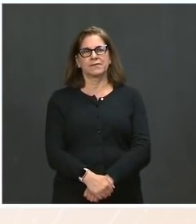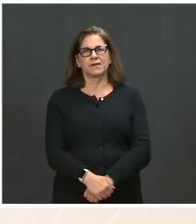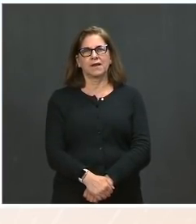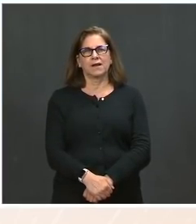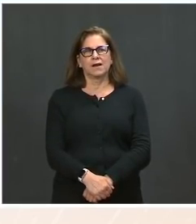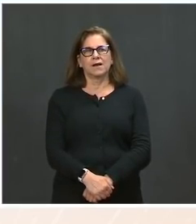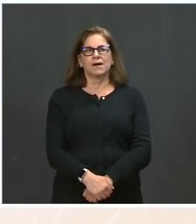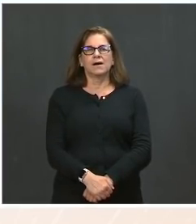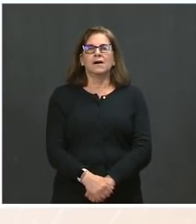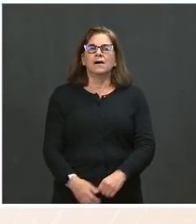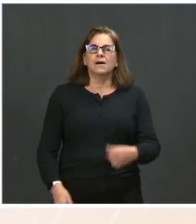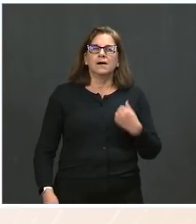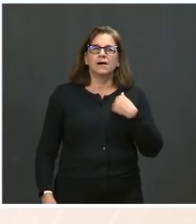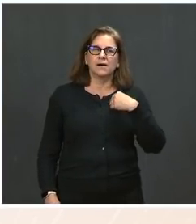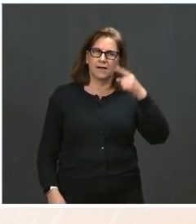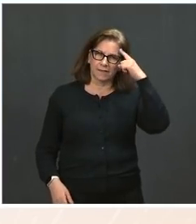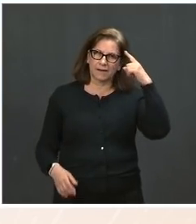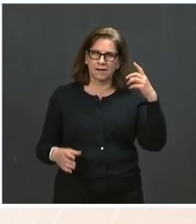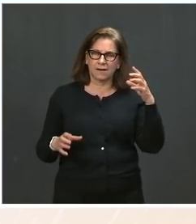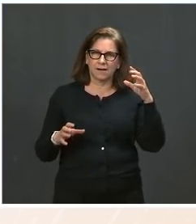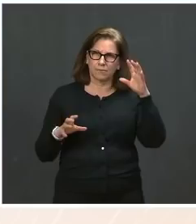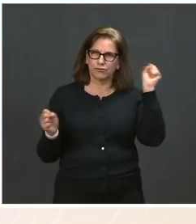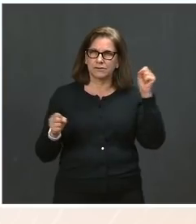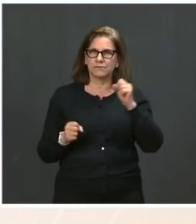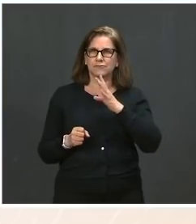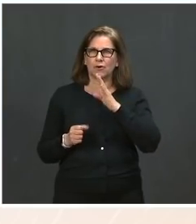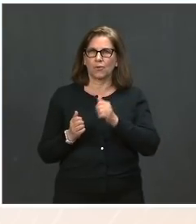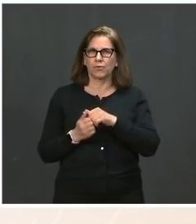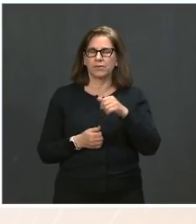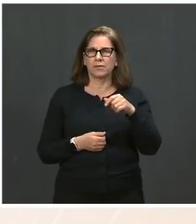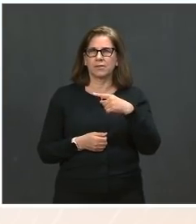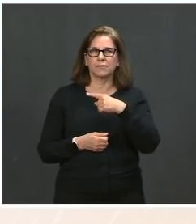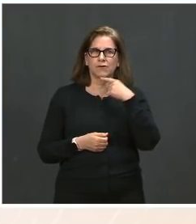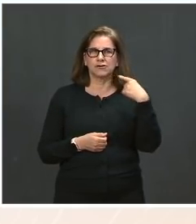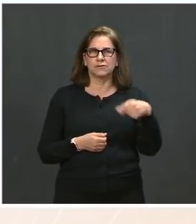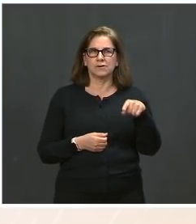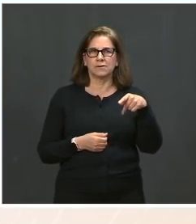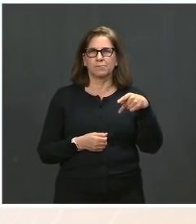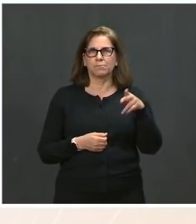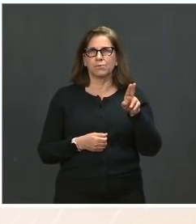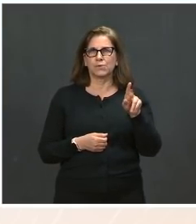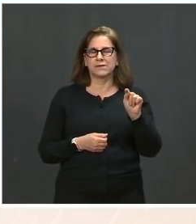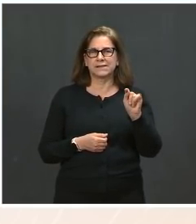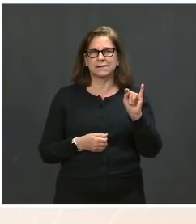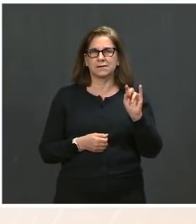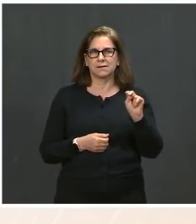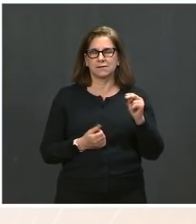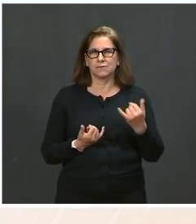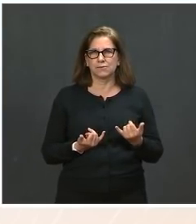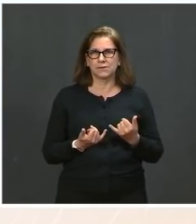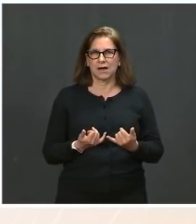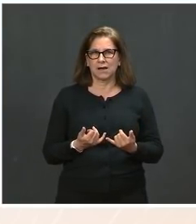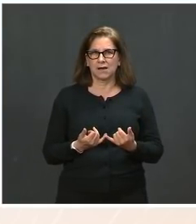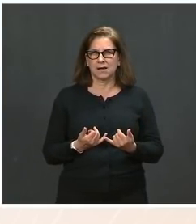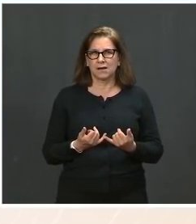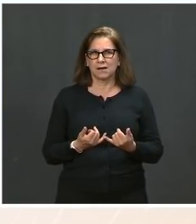on the Ukrainian border. What is the U.S. position? And has there been any contact between the U.S. and Russia in the recent days about this issue?